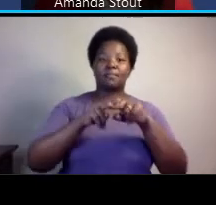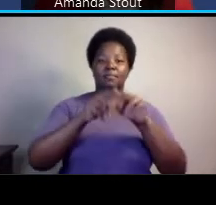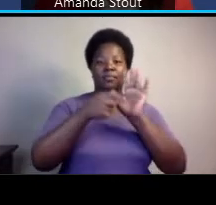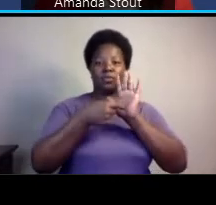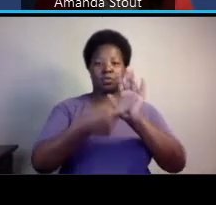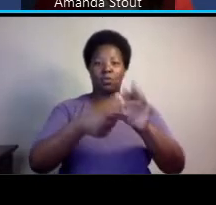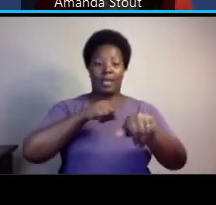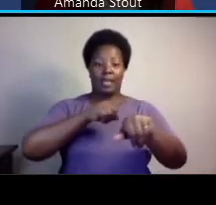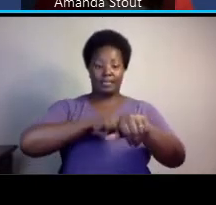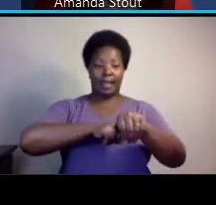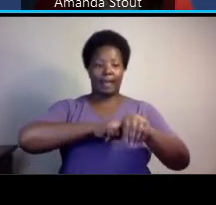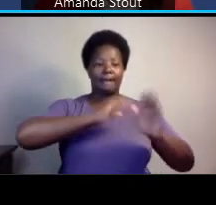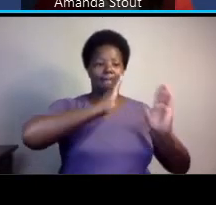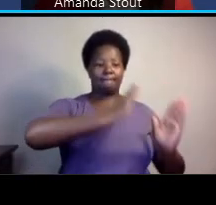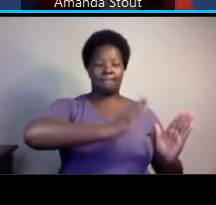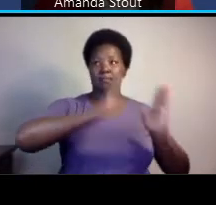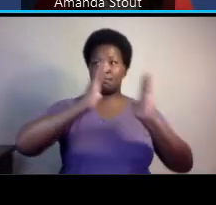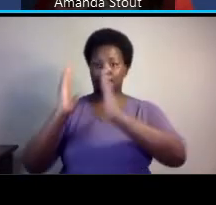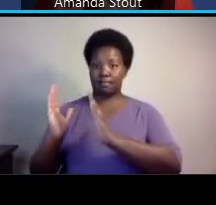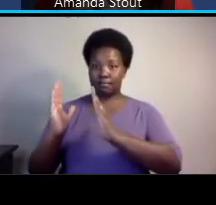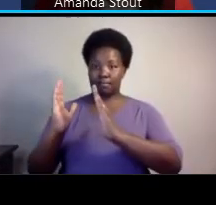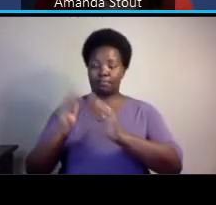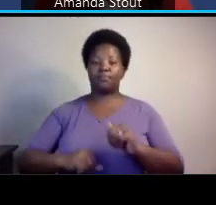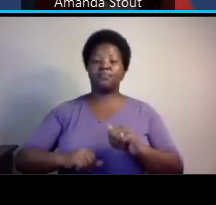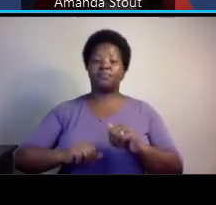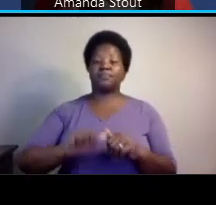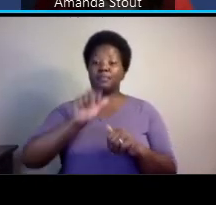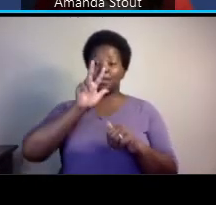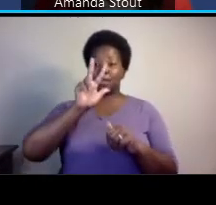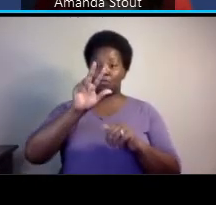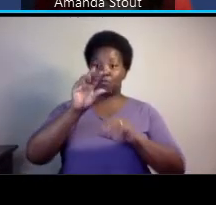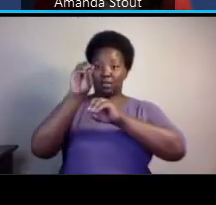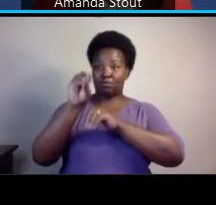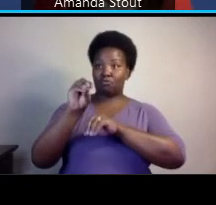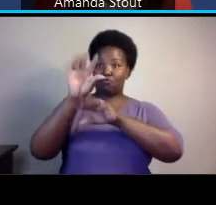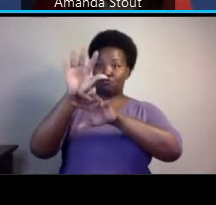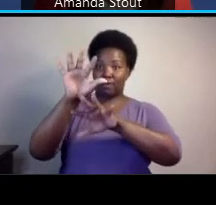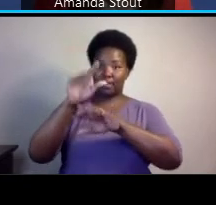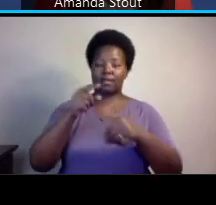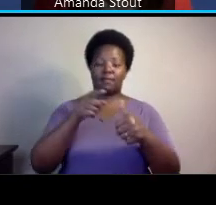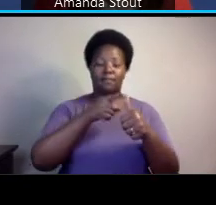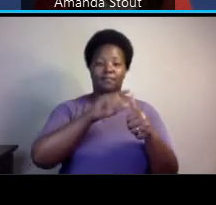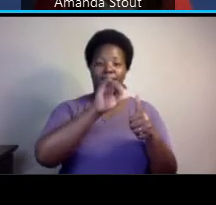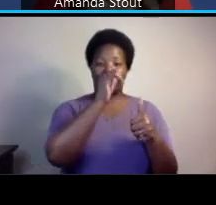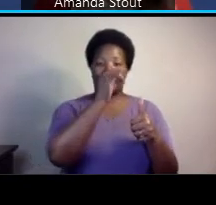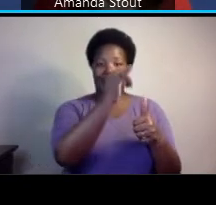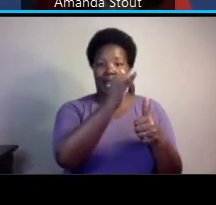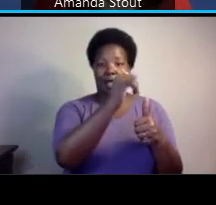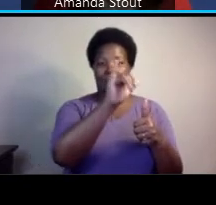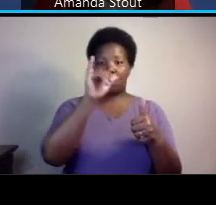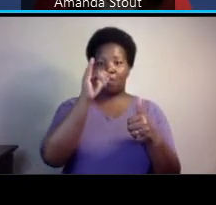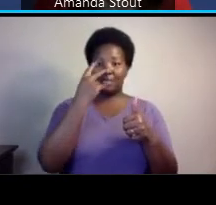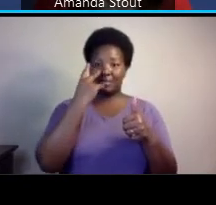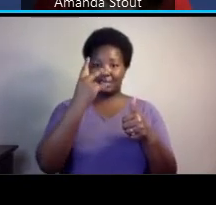the cycle lengths at three traffic signals shown in yellow on this uh map at eckington in florida